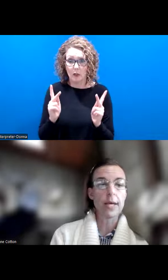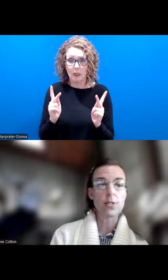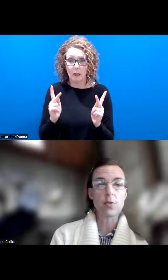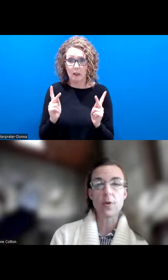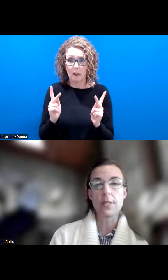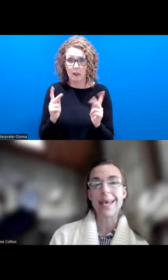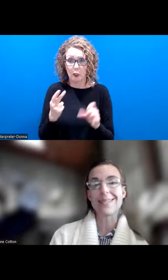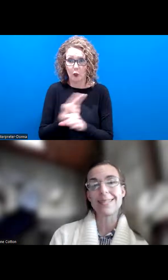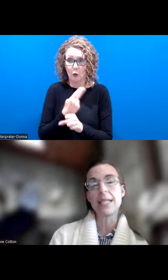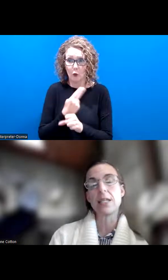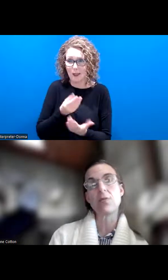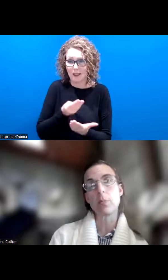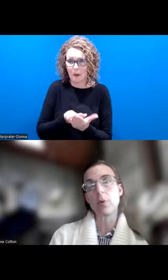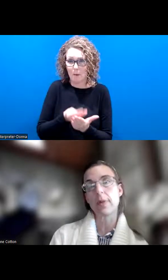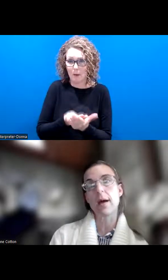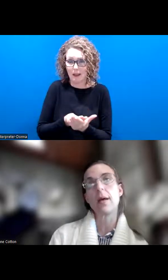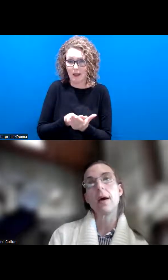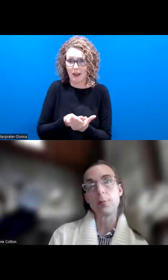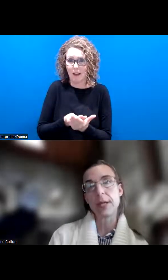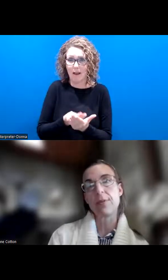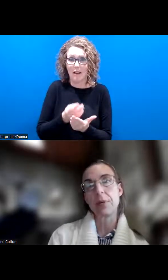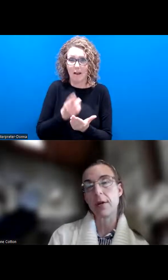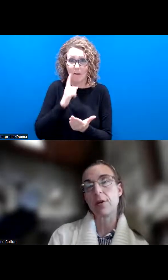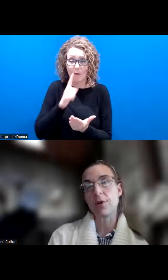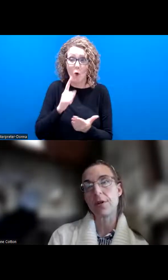upper class. It was always the lower class that did these jobs, always the People of Color